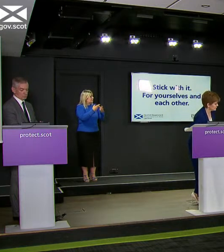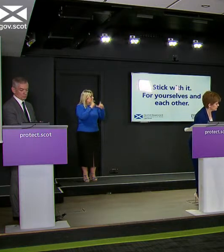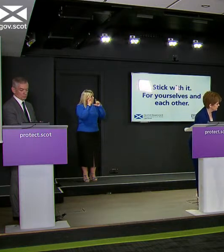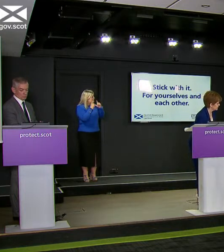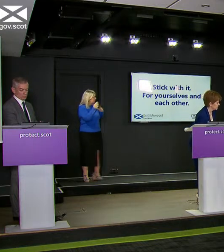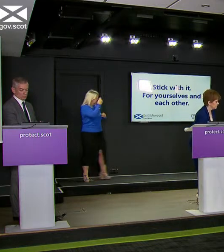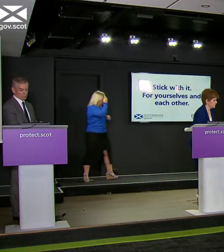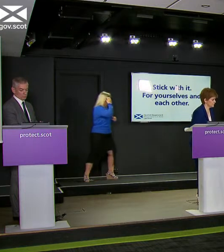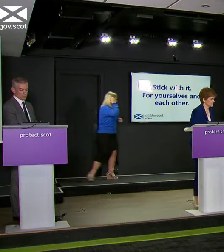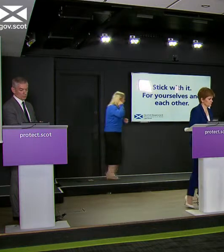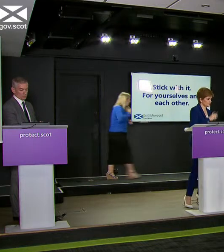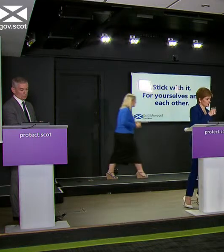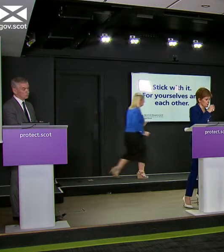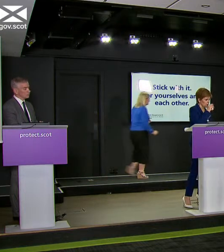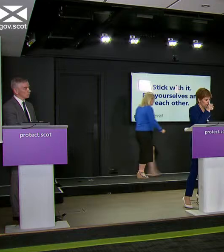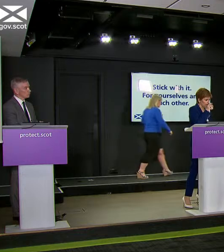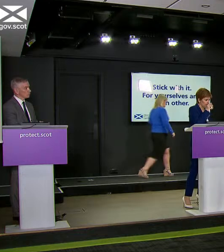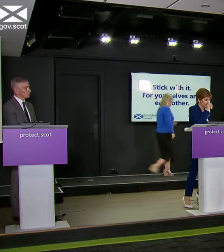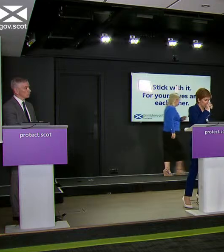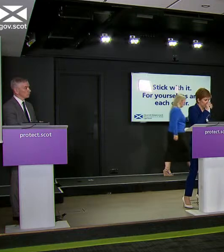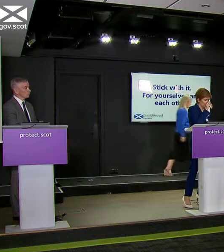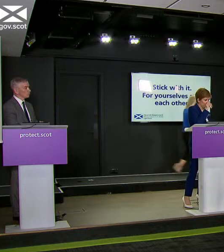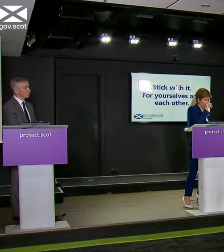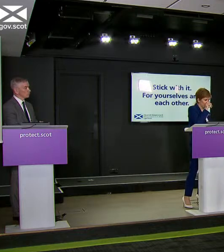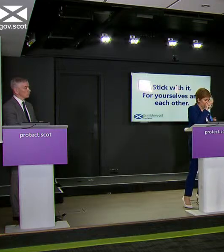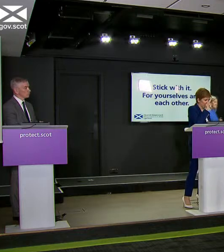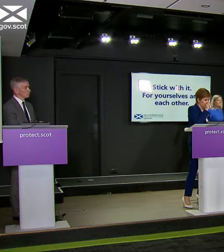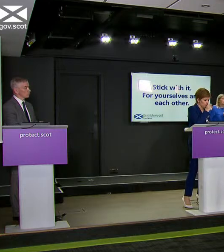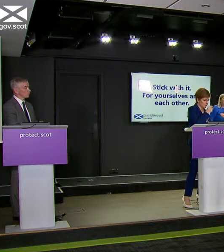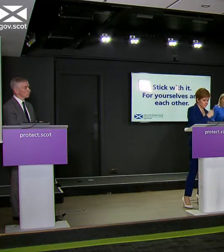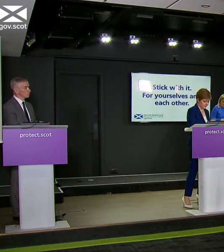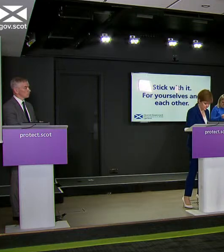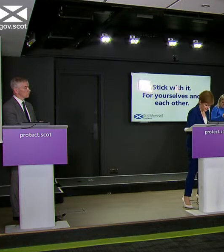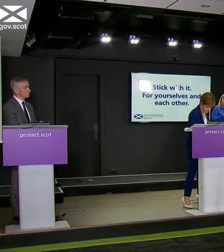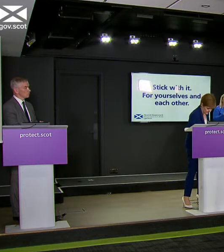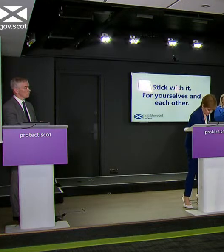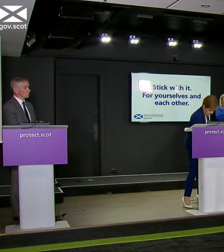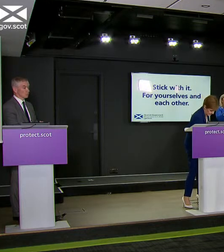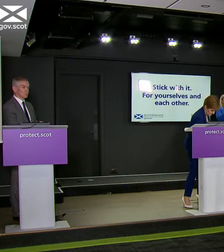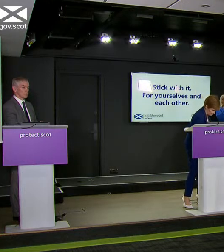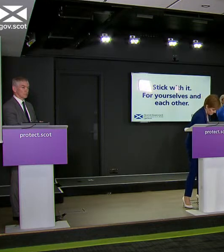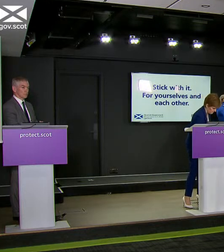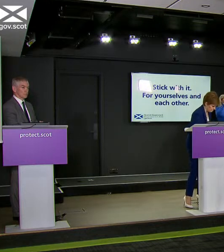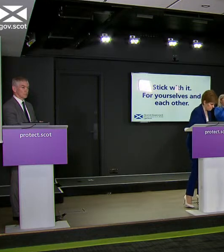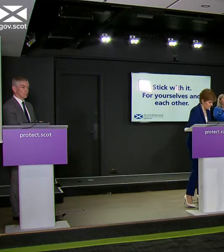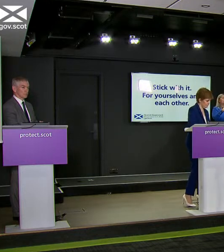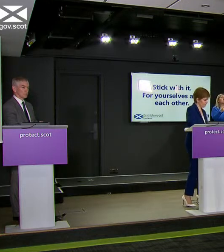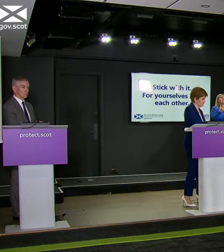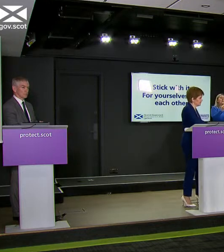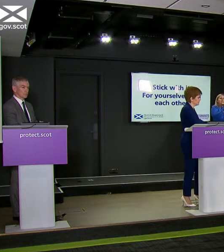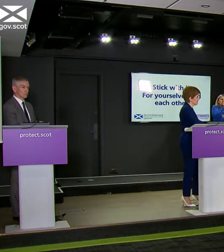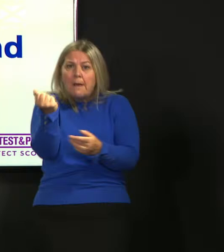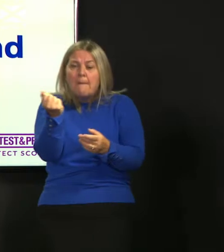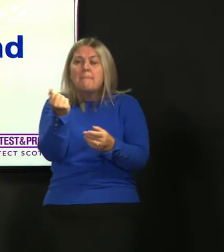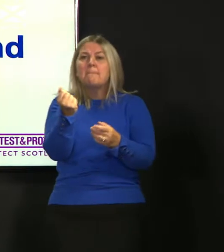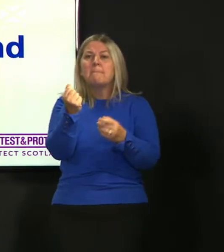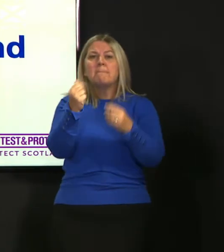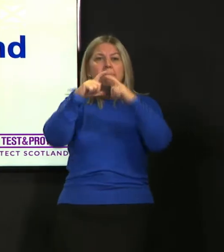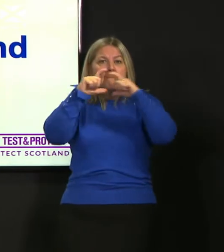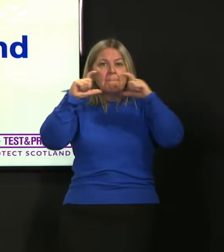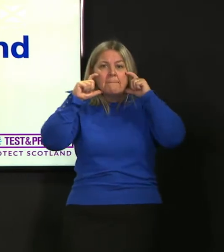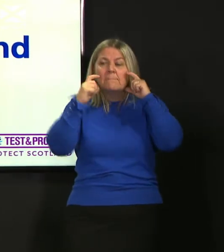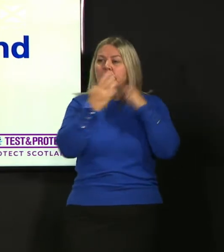Yeah, so I am aware, very aware that for some people for whom wearing a face covering is